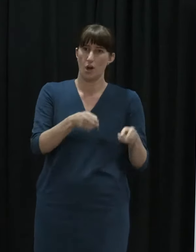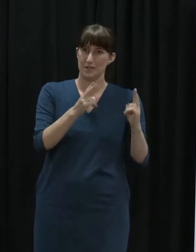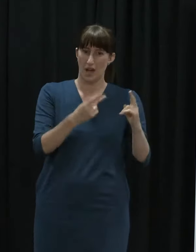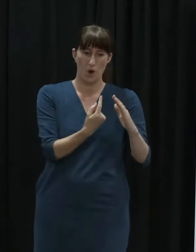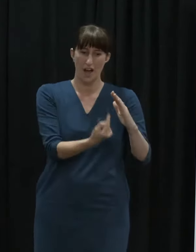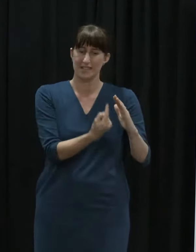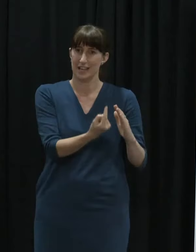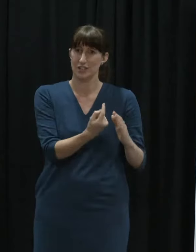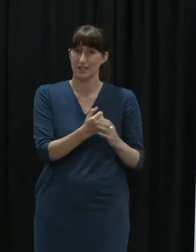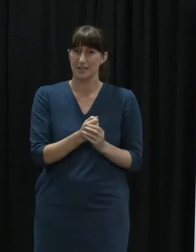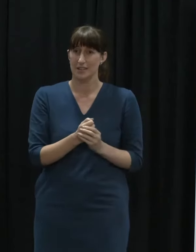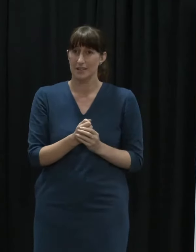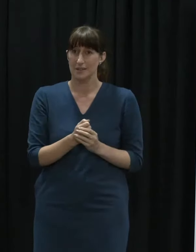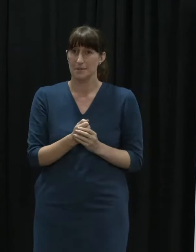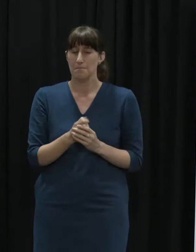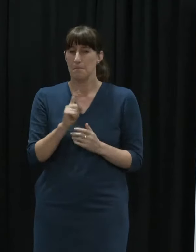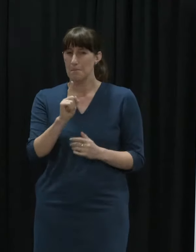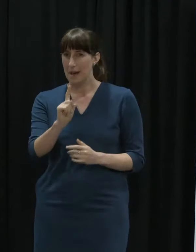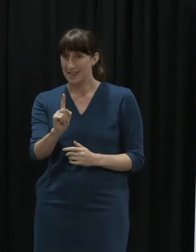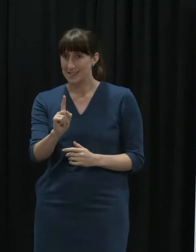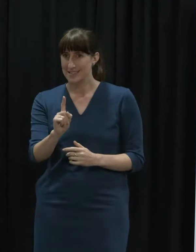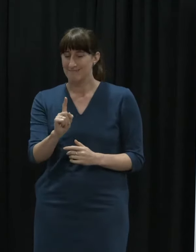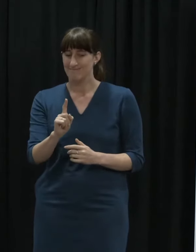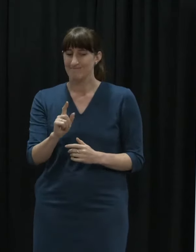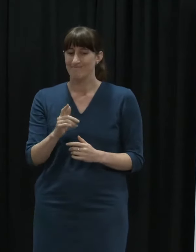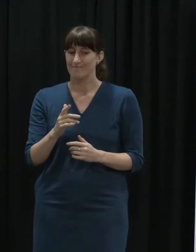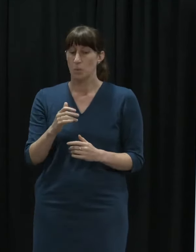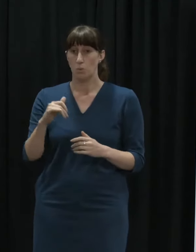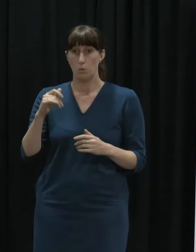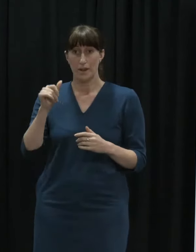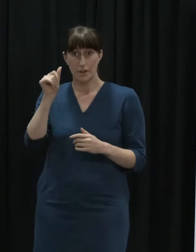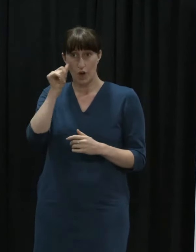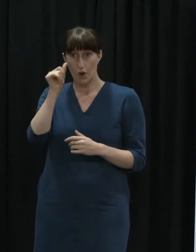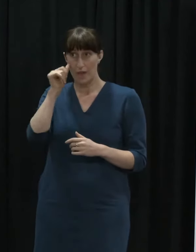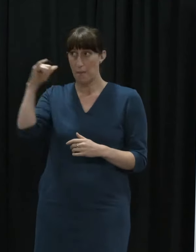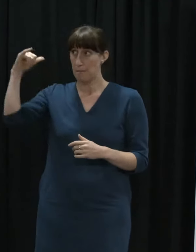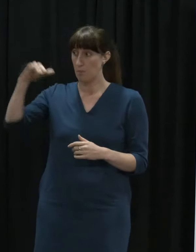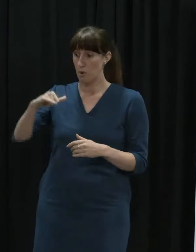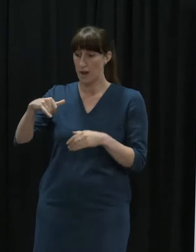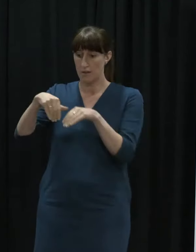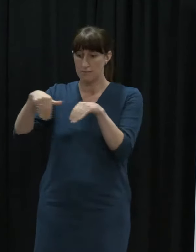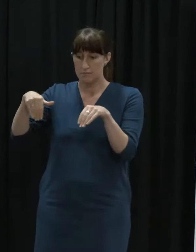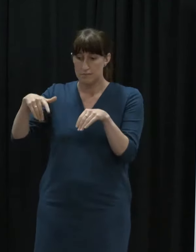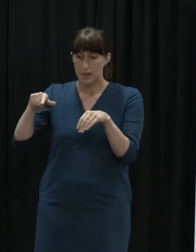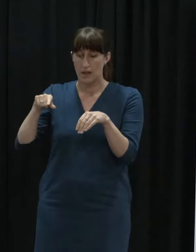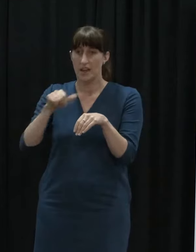to the future with the hope we will be able to remove those. But our view is we want to give as much certainty.